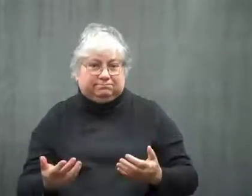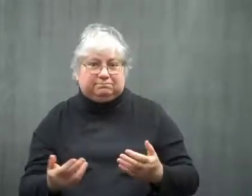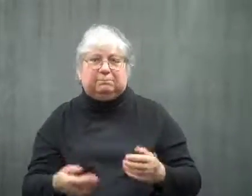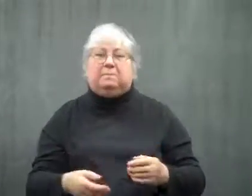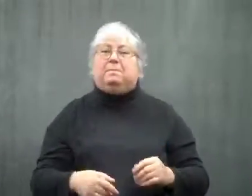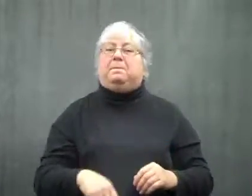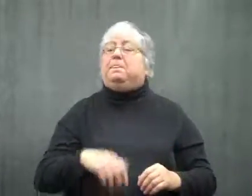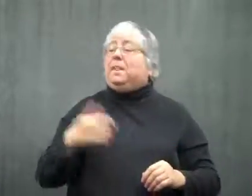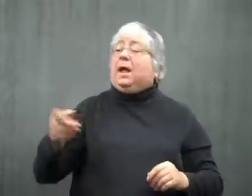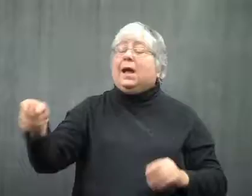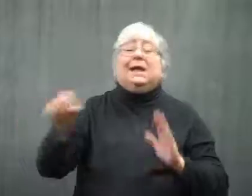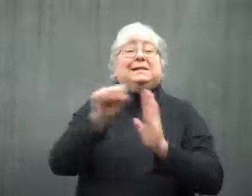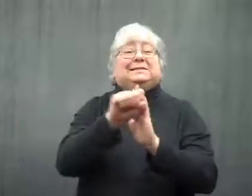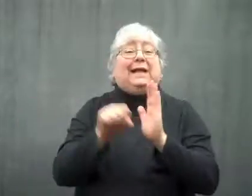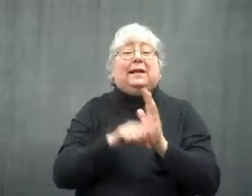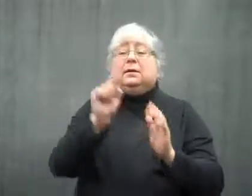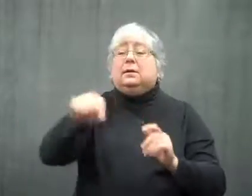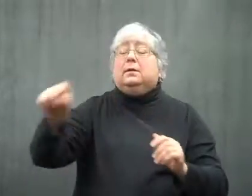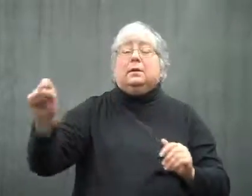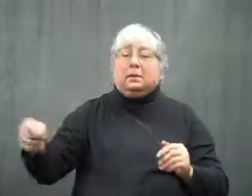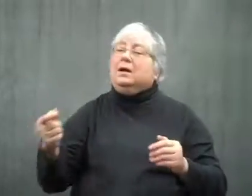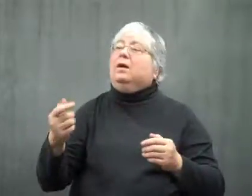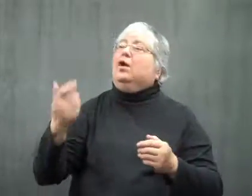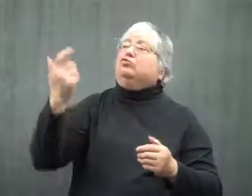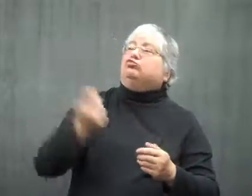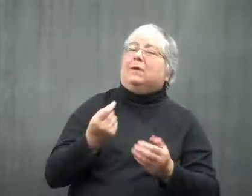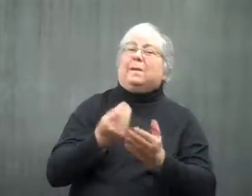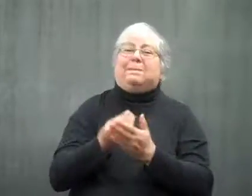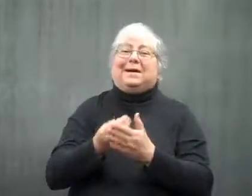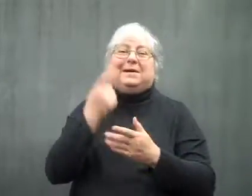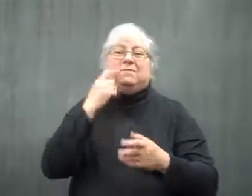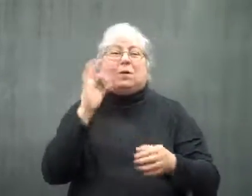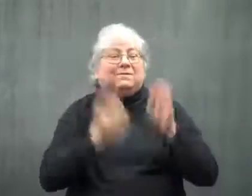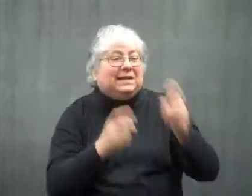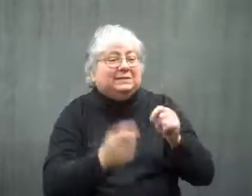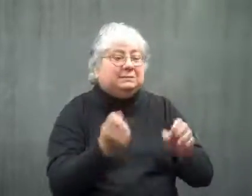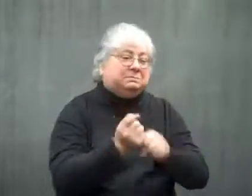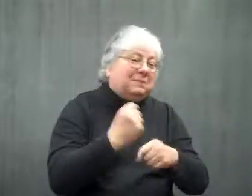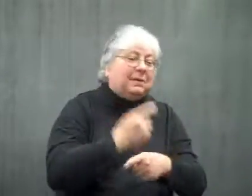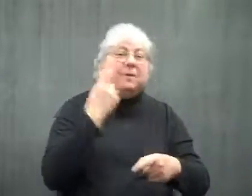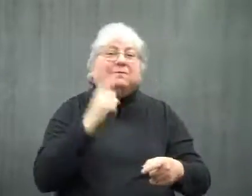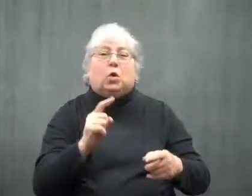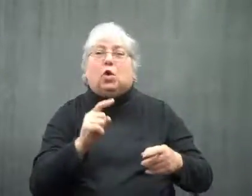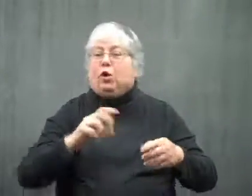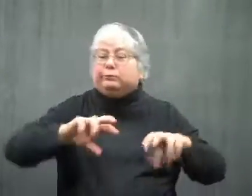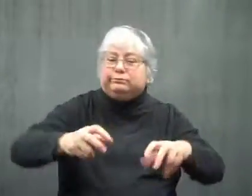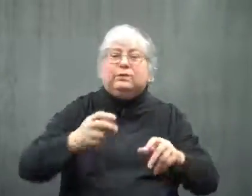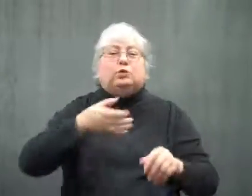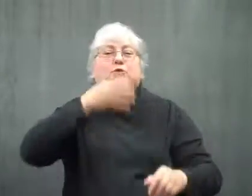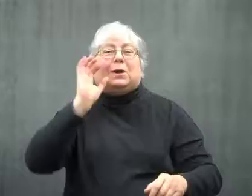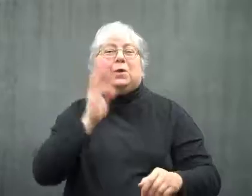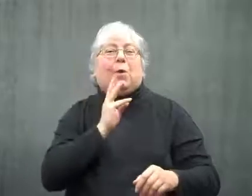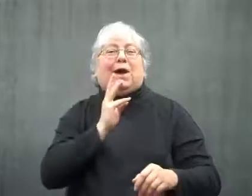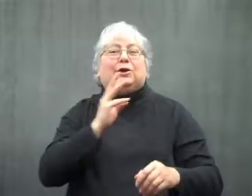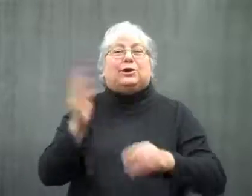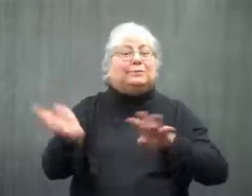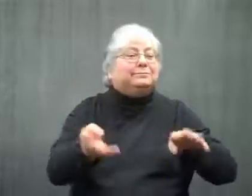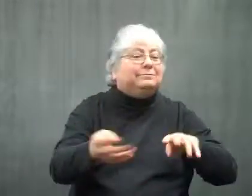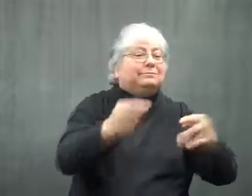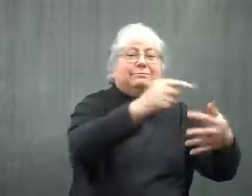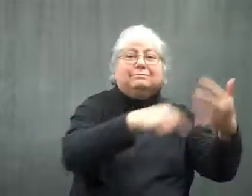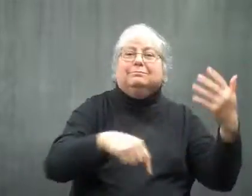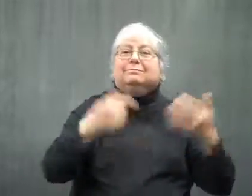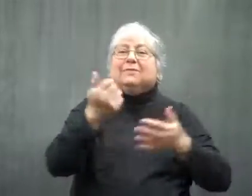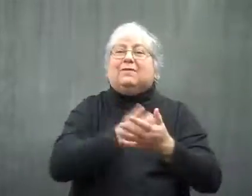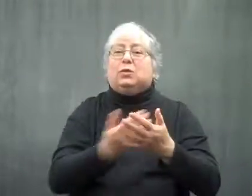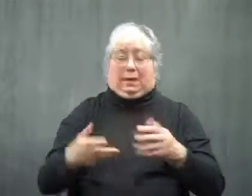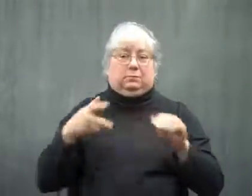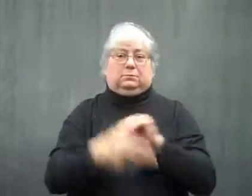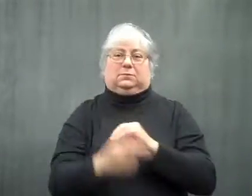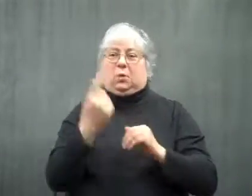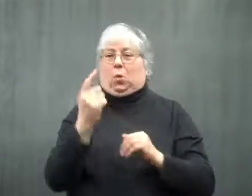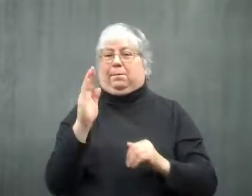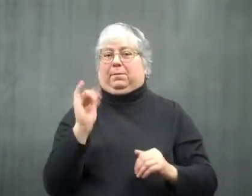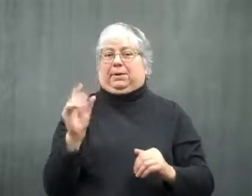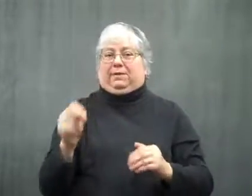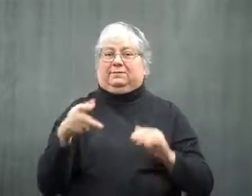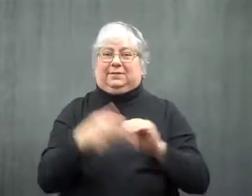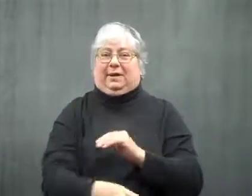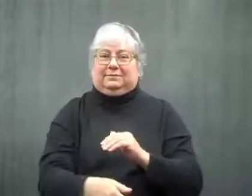State programs for building infrastructure to provide drinking water was cut by $1 billion.